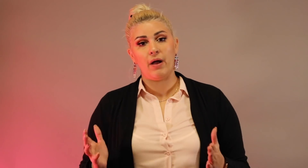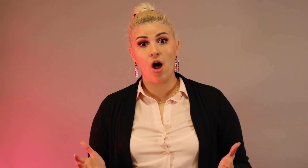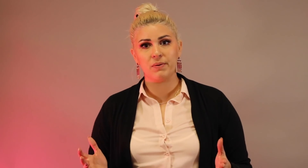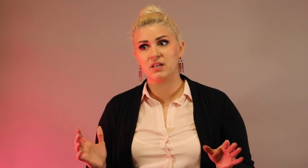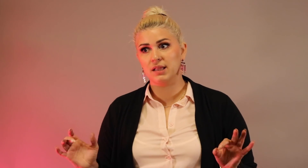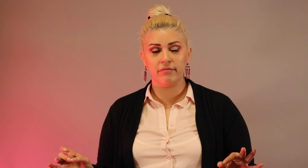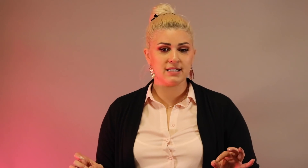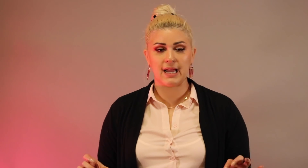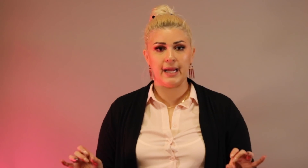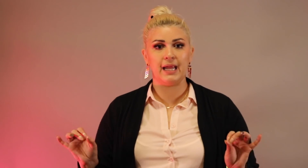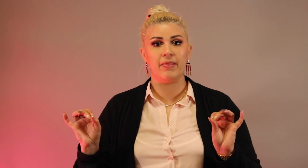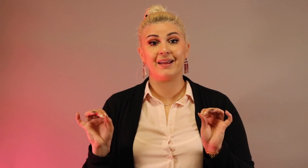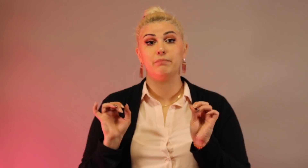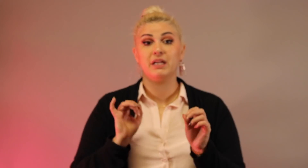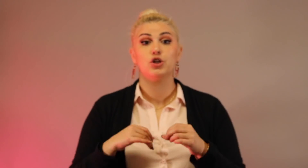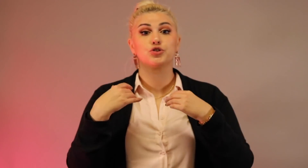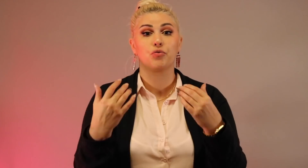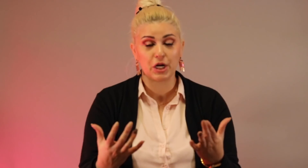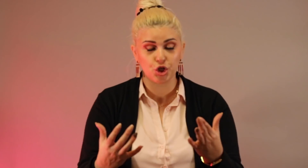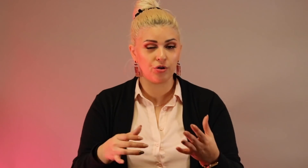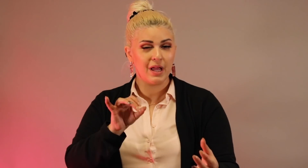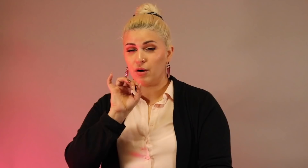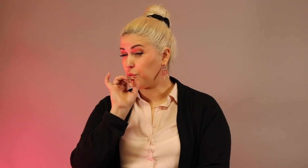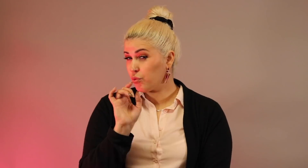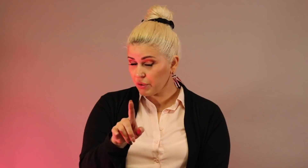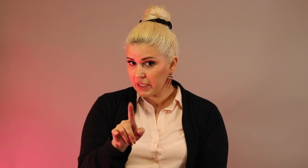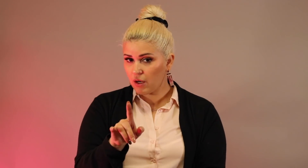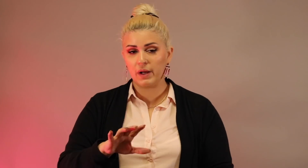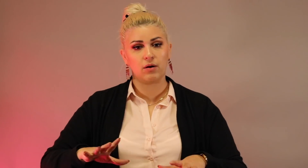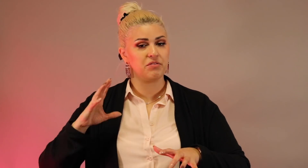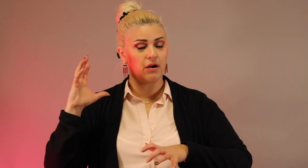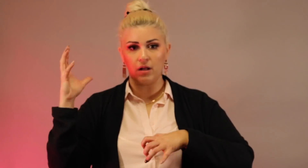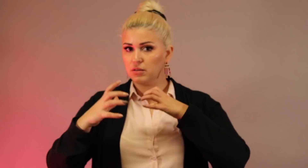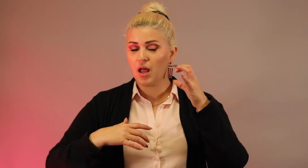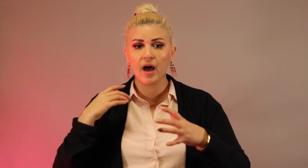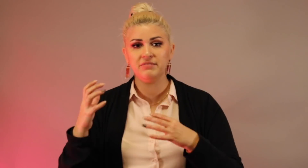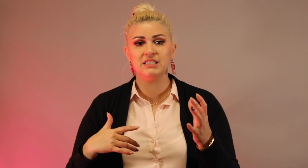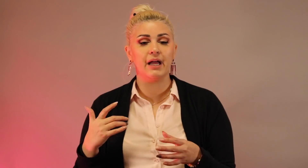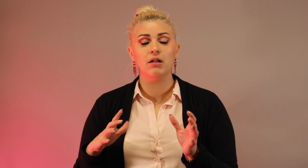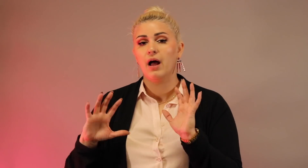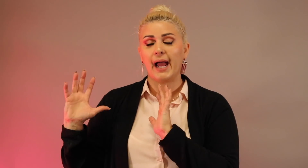Now help is a lovely sign in that it can be directional. Really quick without a lot of detail,